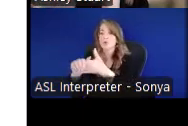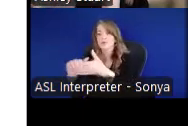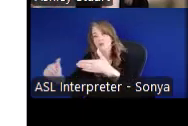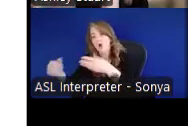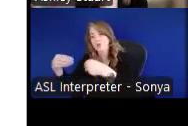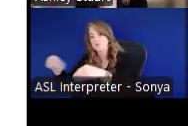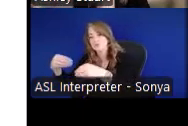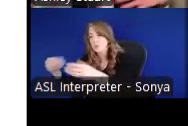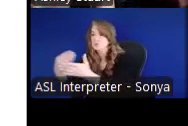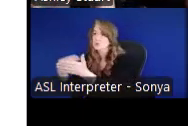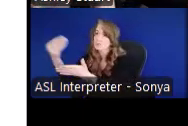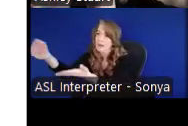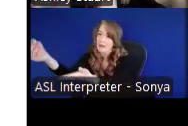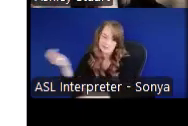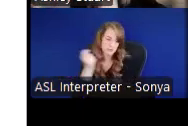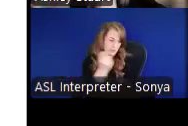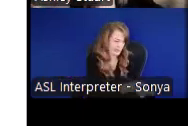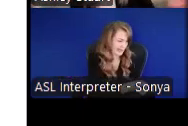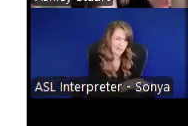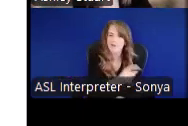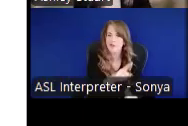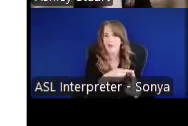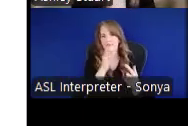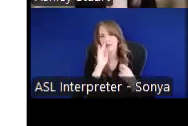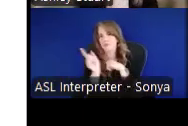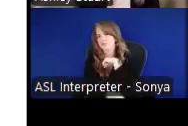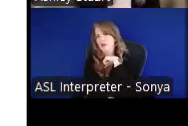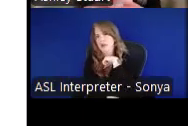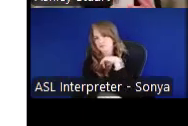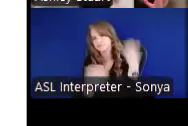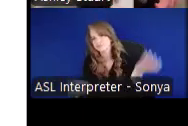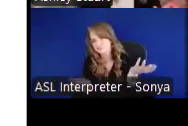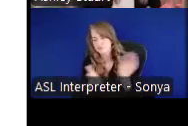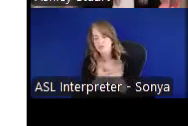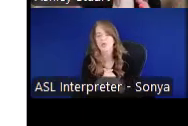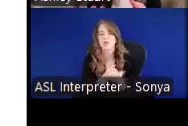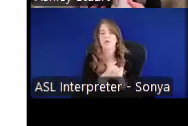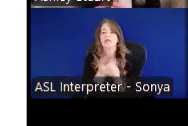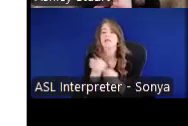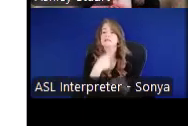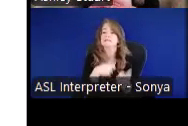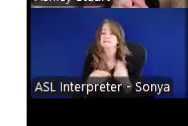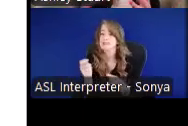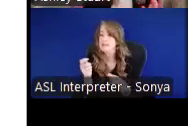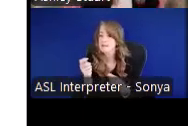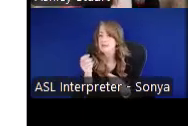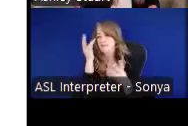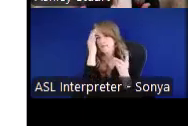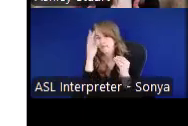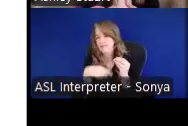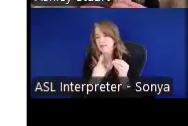child to eventually end up in the garbage can, right? If instead, we can think about things that the child enjoys